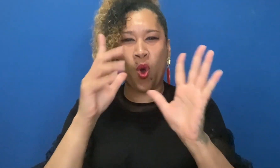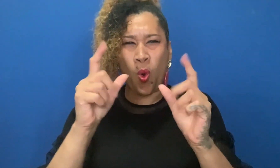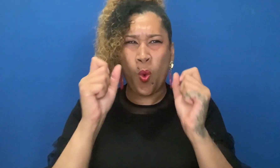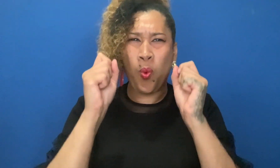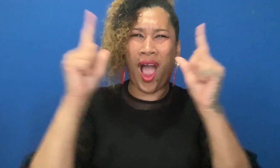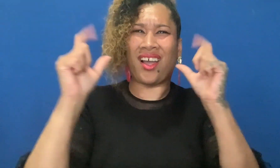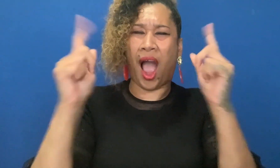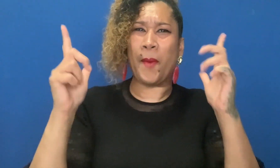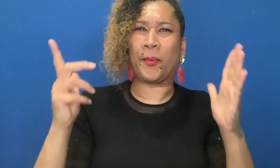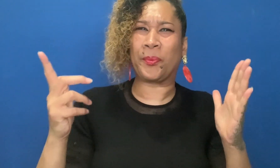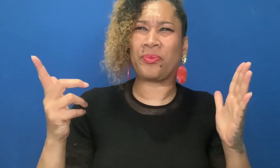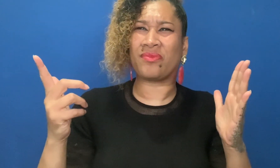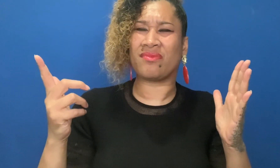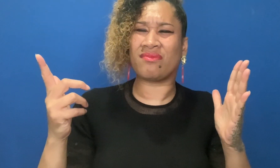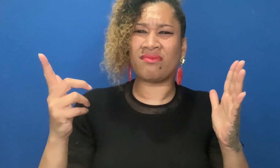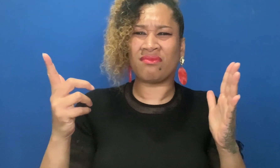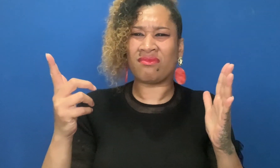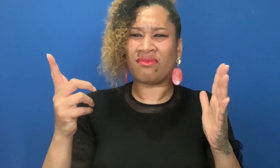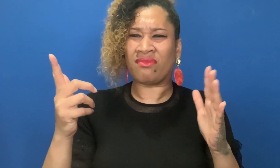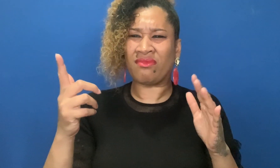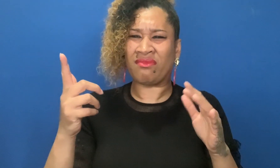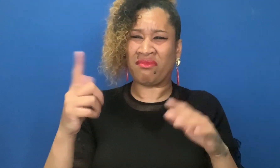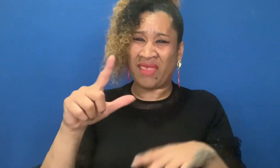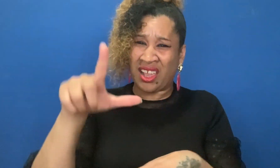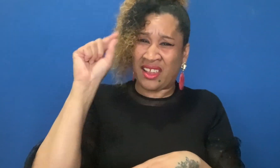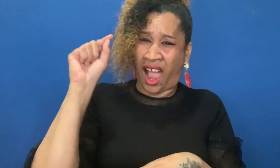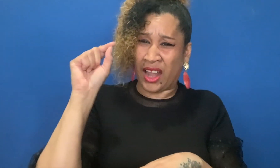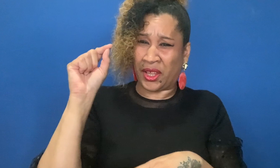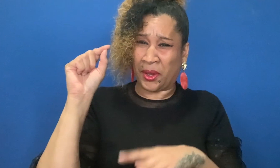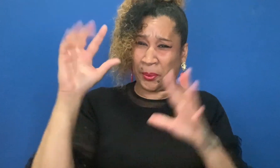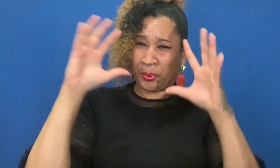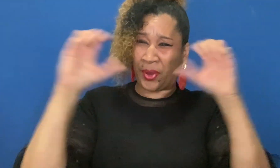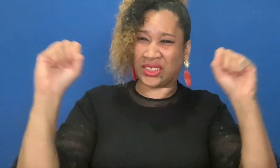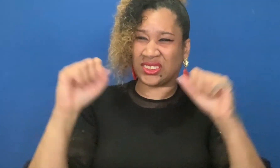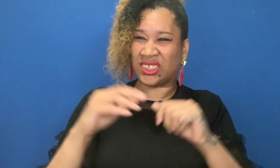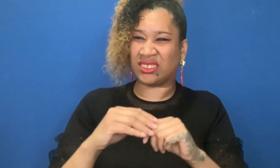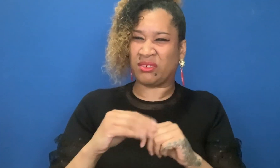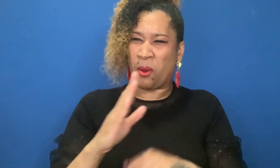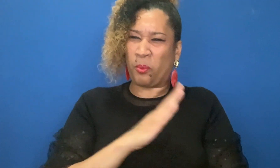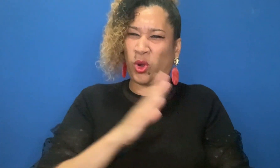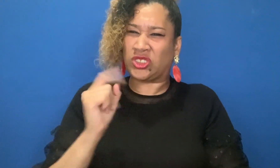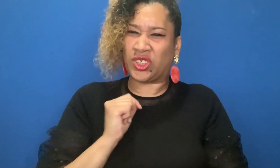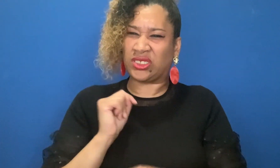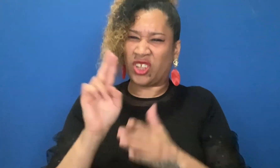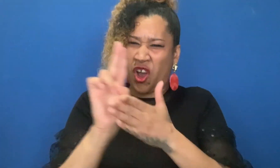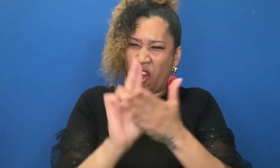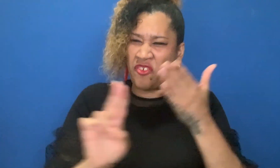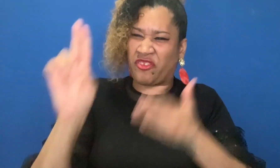My goal is to help others wake up. The Gallaudet President, Board of Trustees,